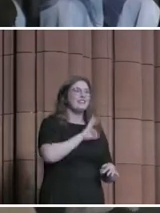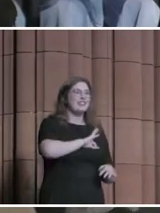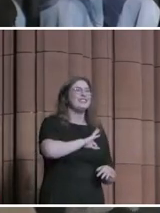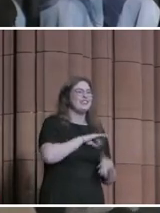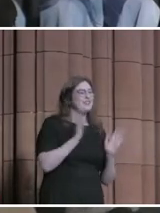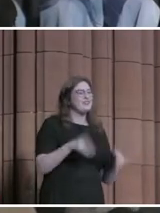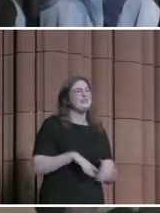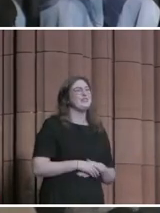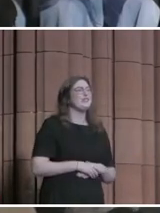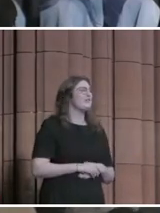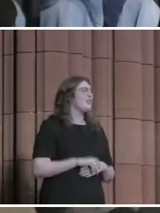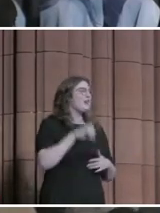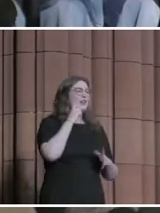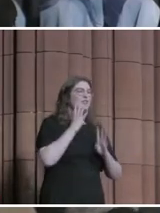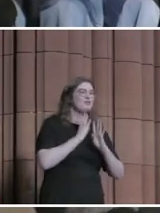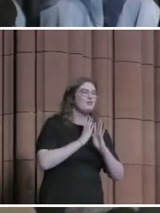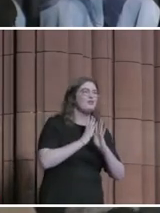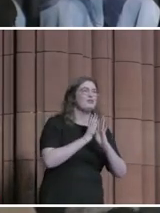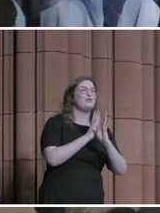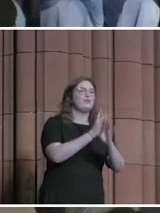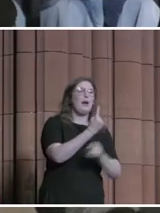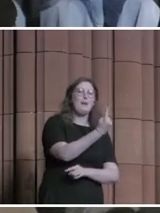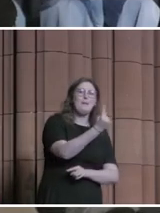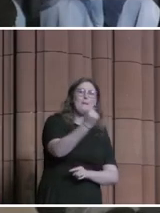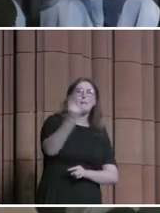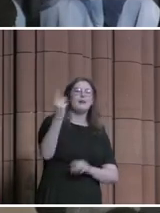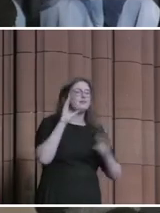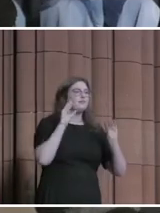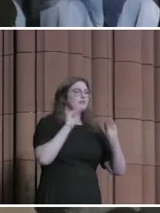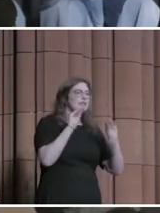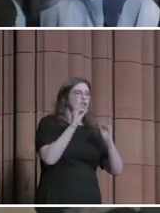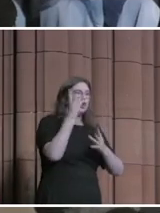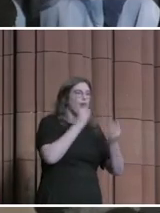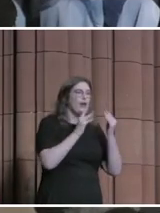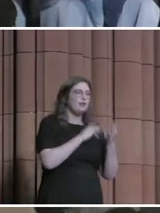We'll move from here, and we'll walk up towards the teaching and learning building, and then we can then network